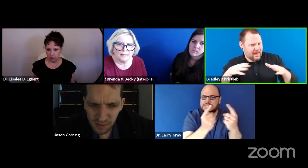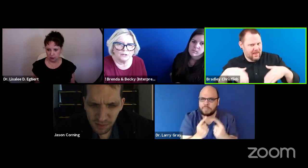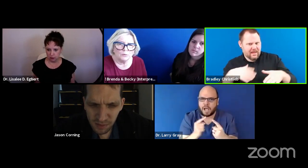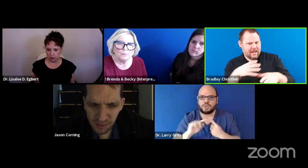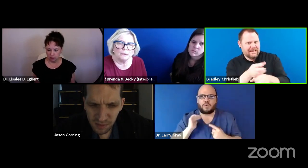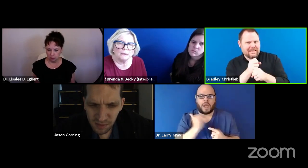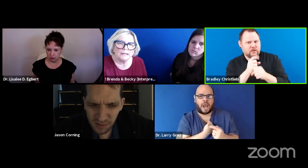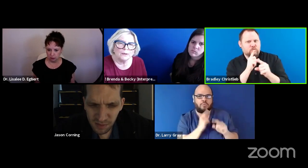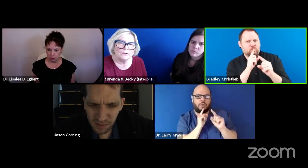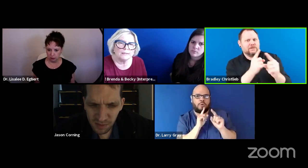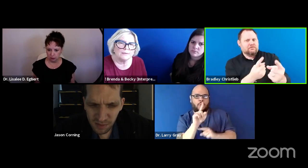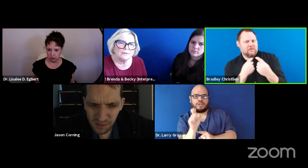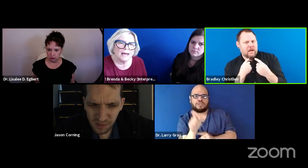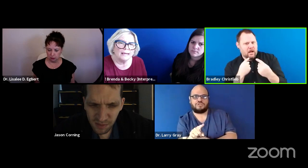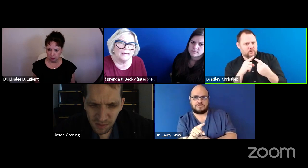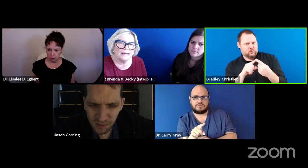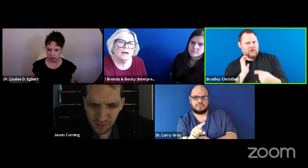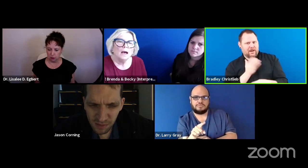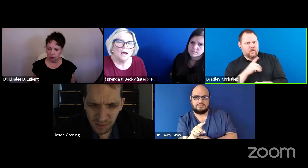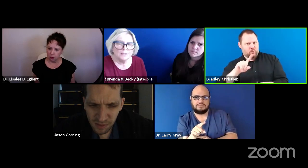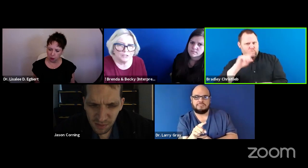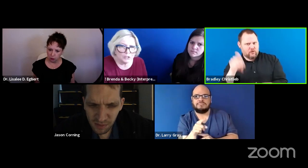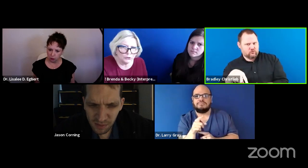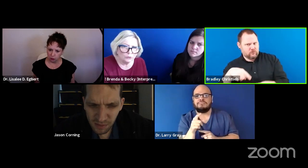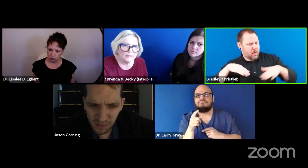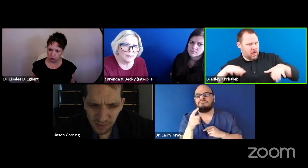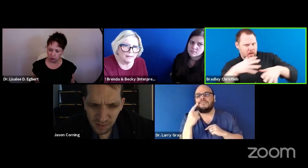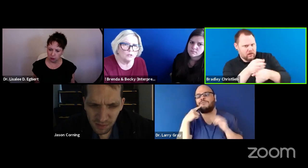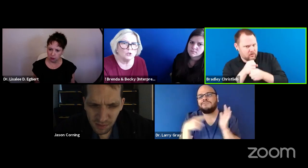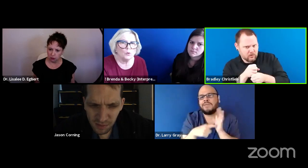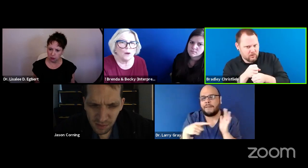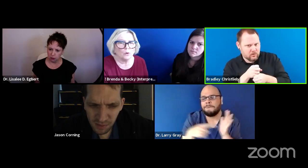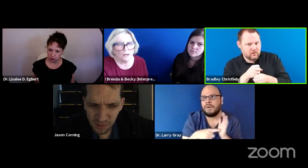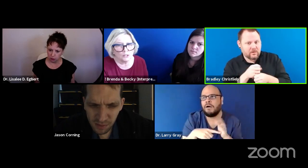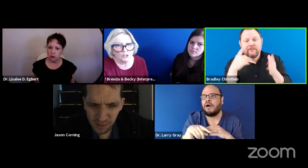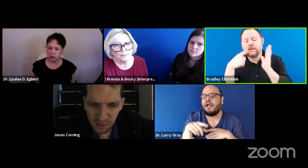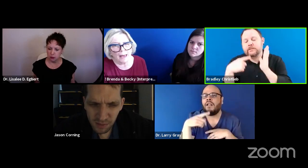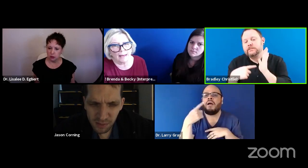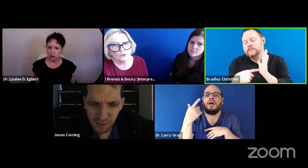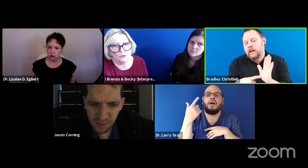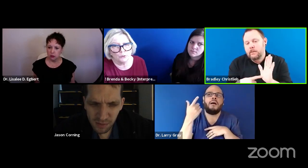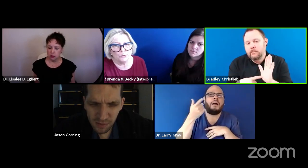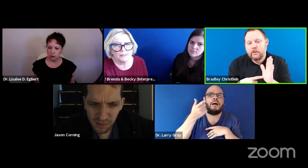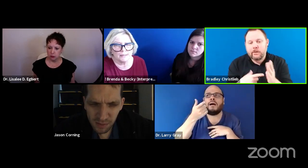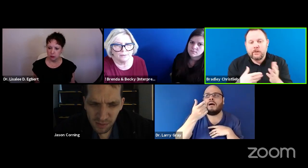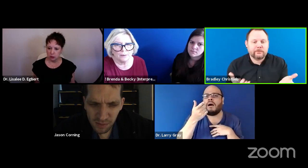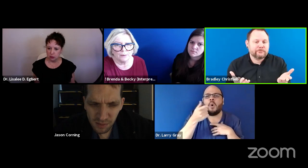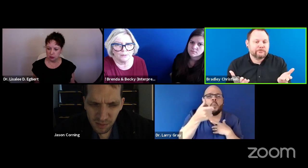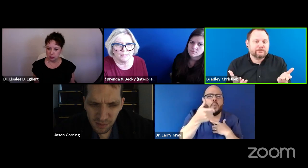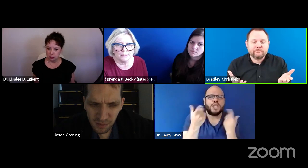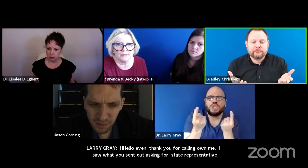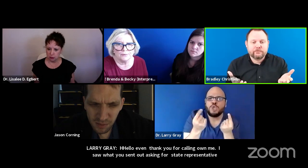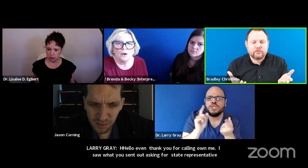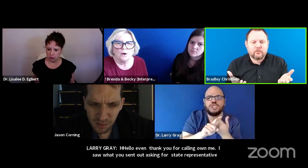I don't believe we received any additional responses to our questions back to the state representatives.